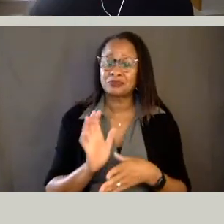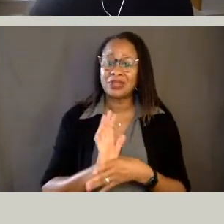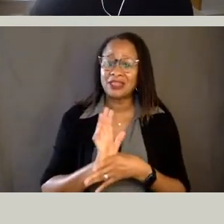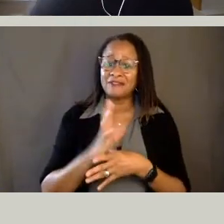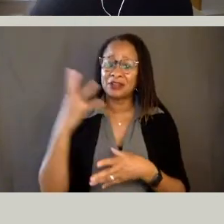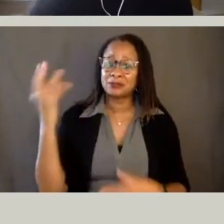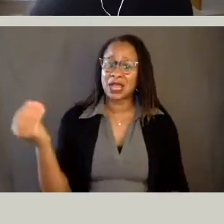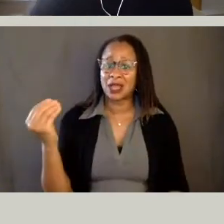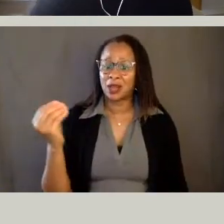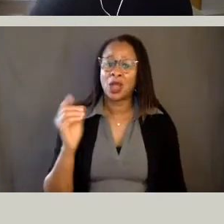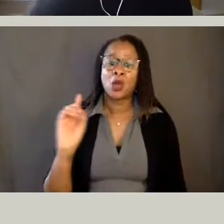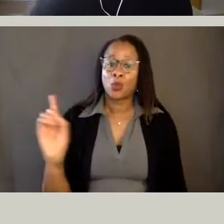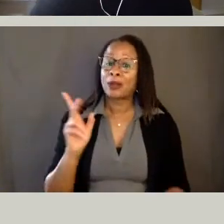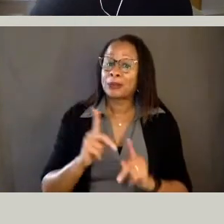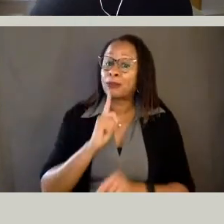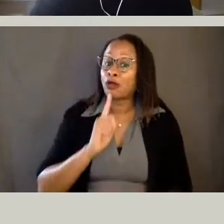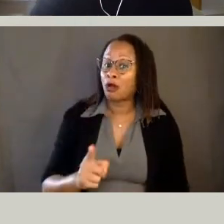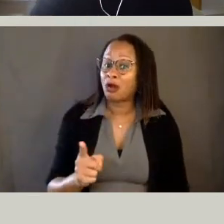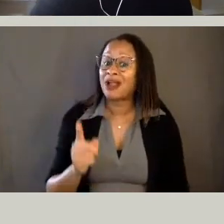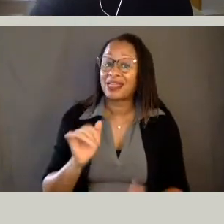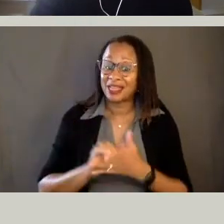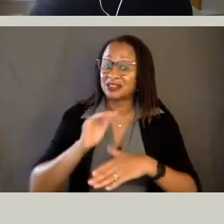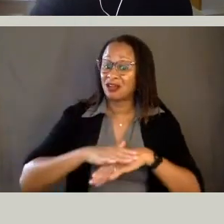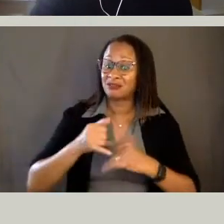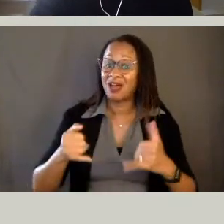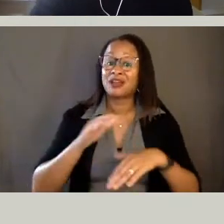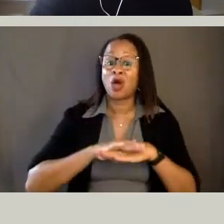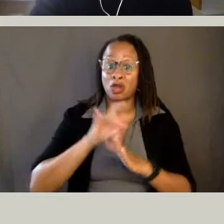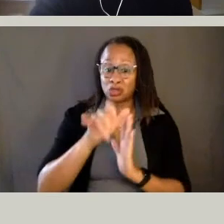the films out where folks are, which is online on YouTube.